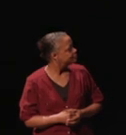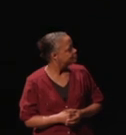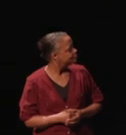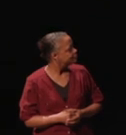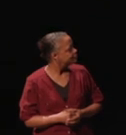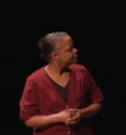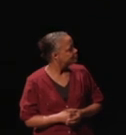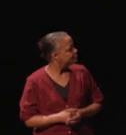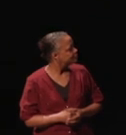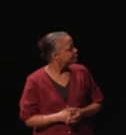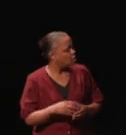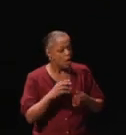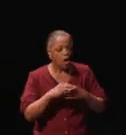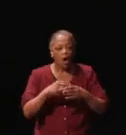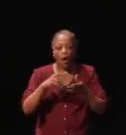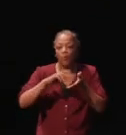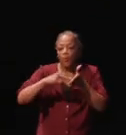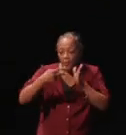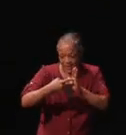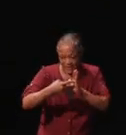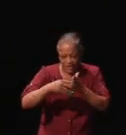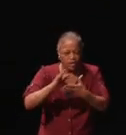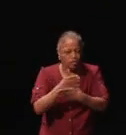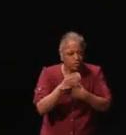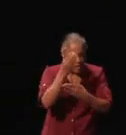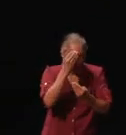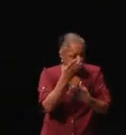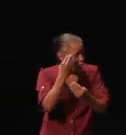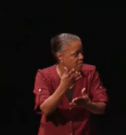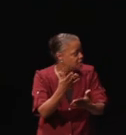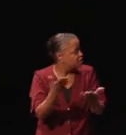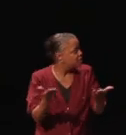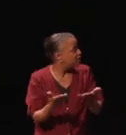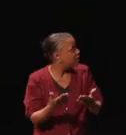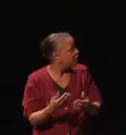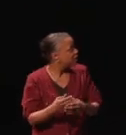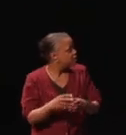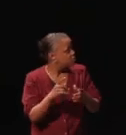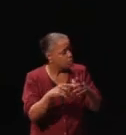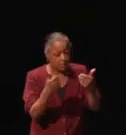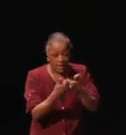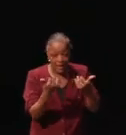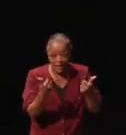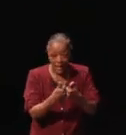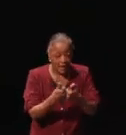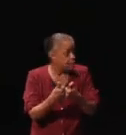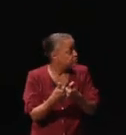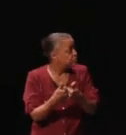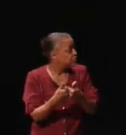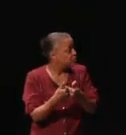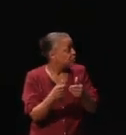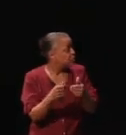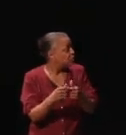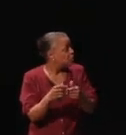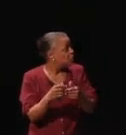Come to play games who have some people with disabilities like